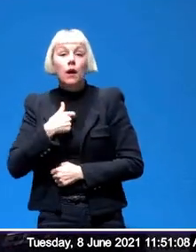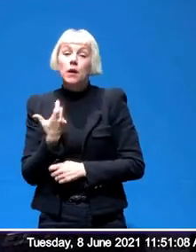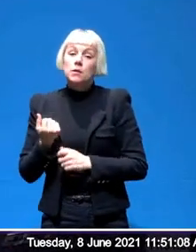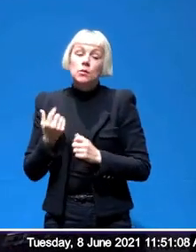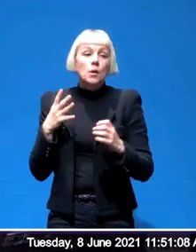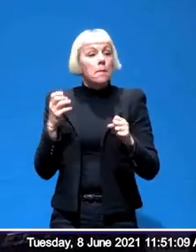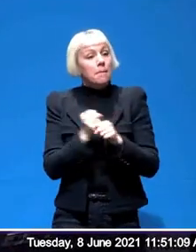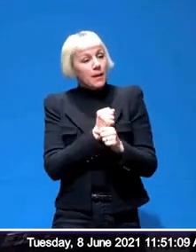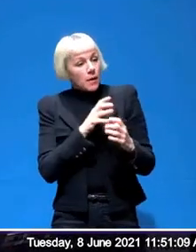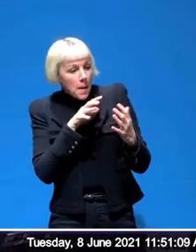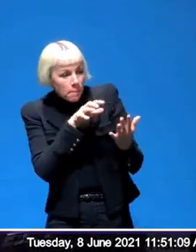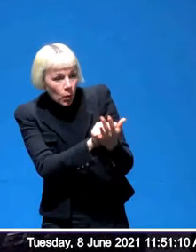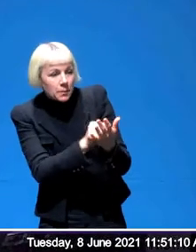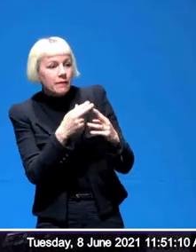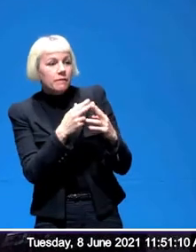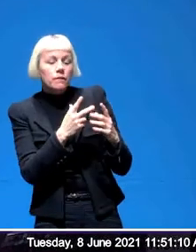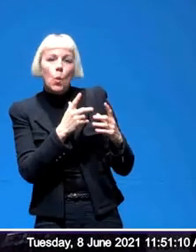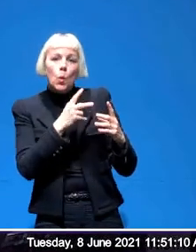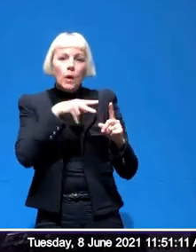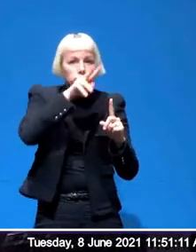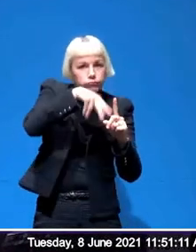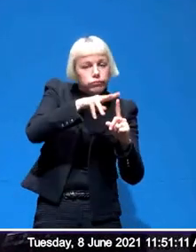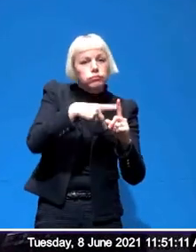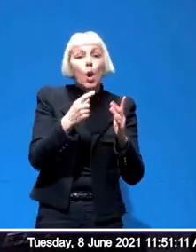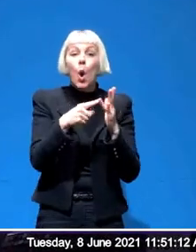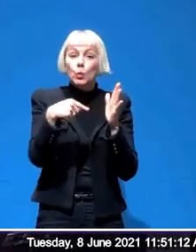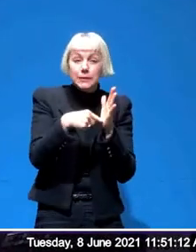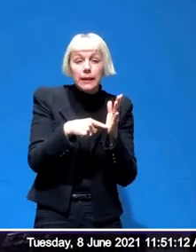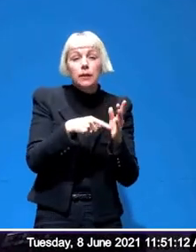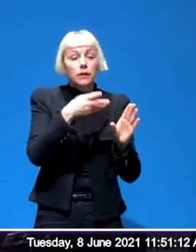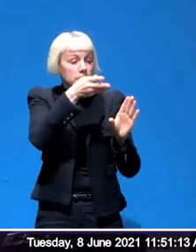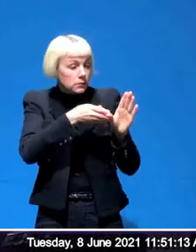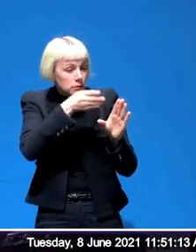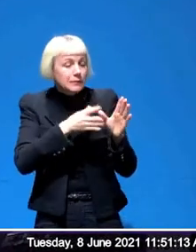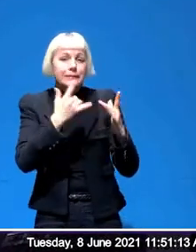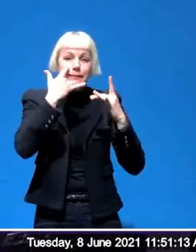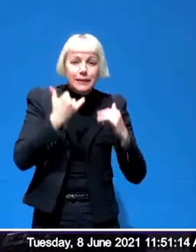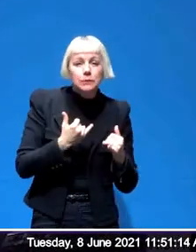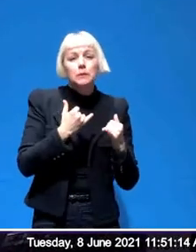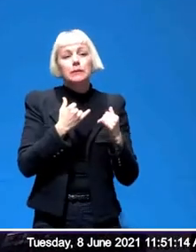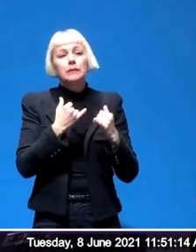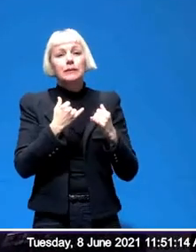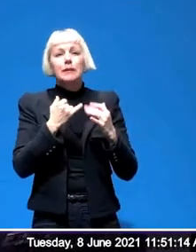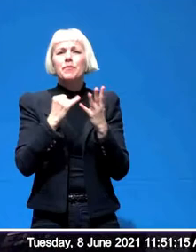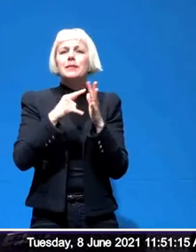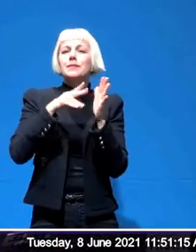for psychometric assessments, an occupational therapy assessment, a sensory assessment, a behavioural assessment